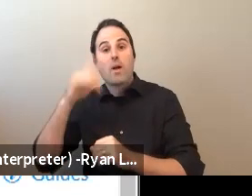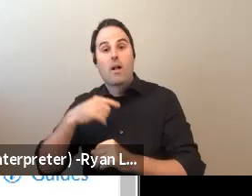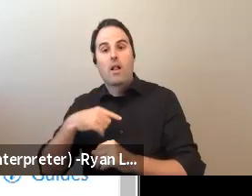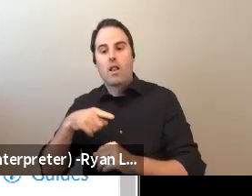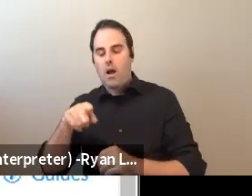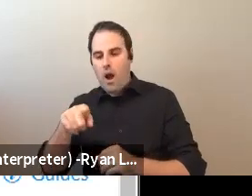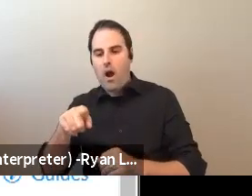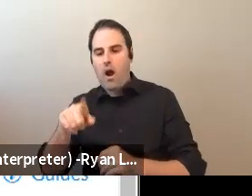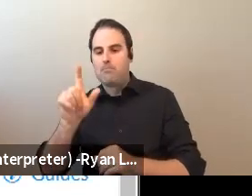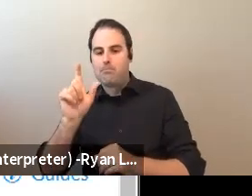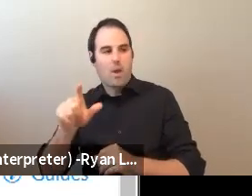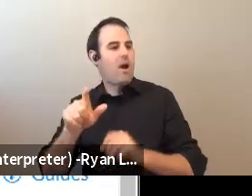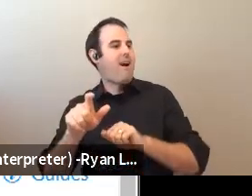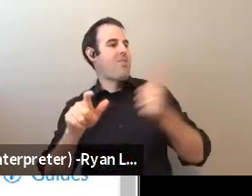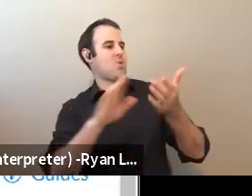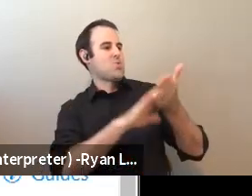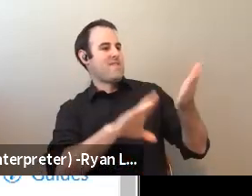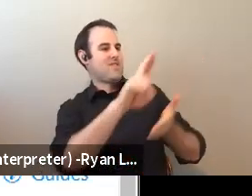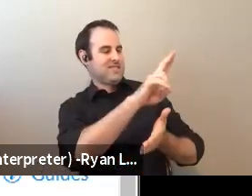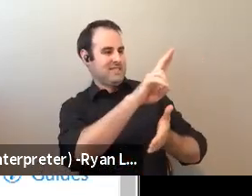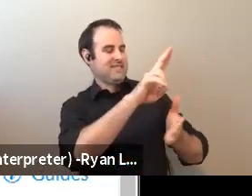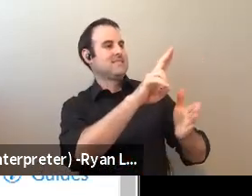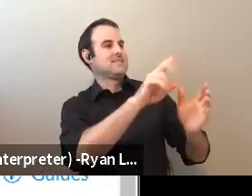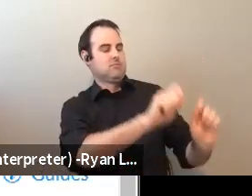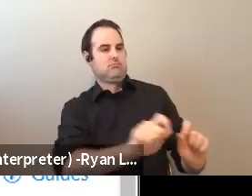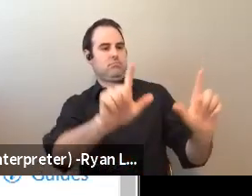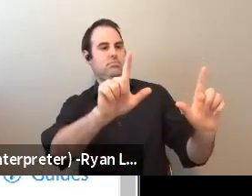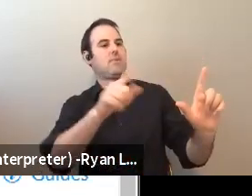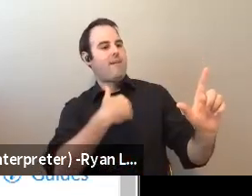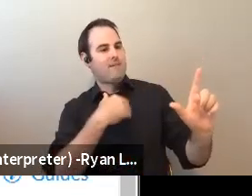Sally Potter: Mm hmm. Jenifer Schwartz Casey: Can we link those. Is there some kind of a copyright or